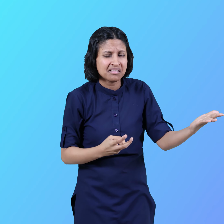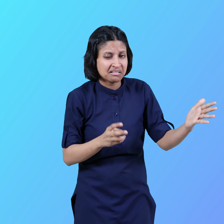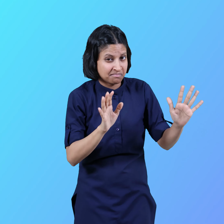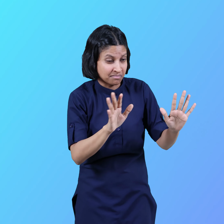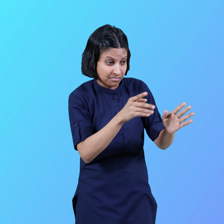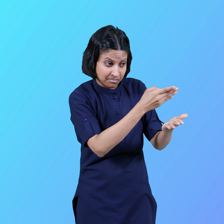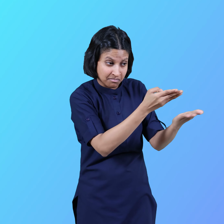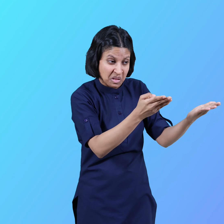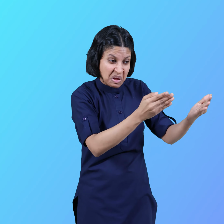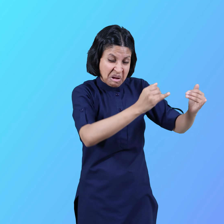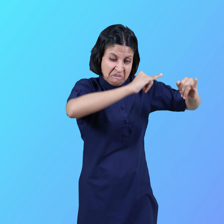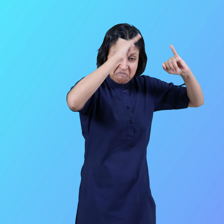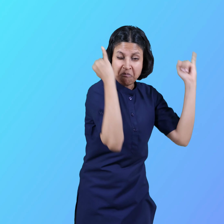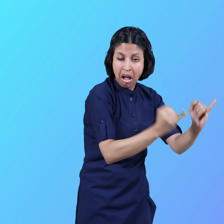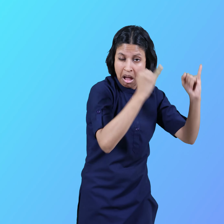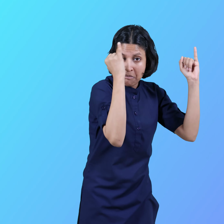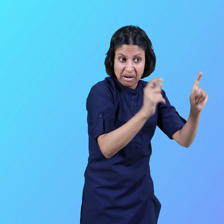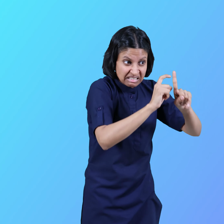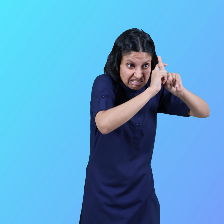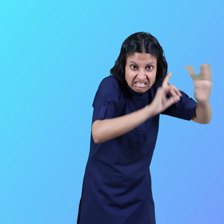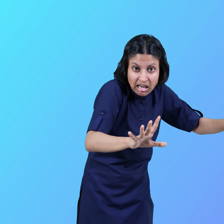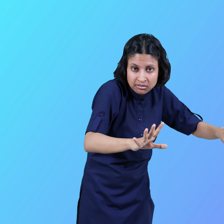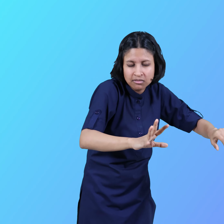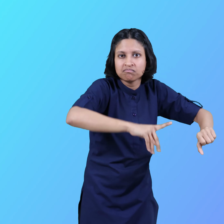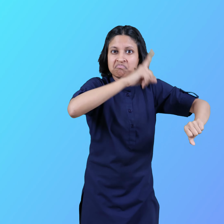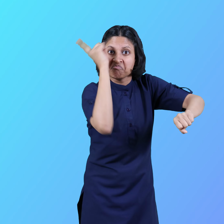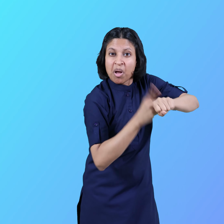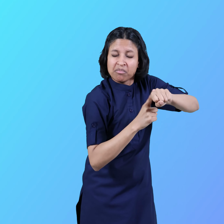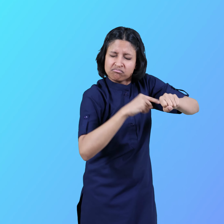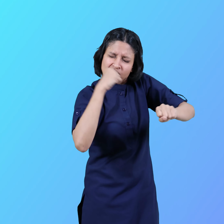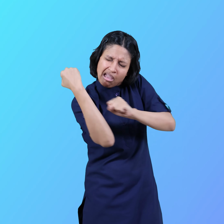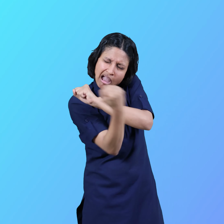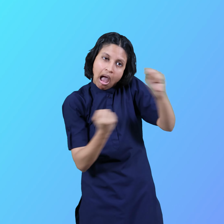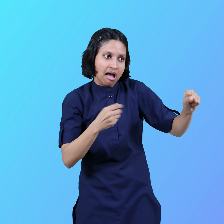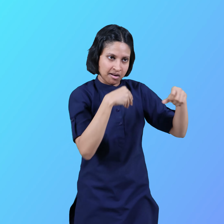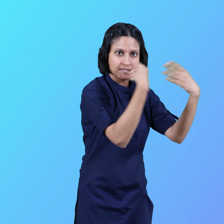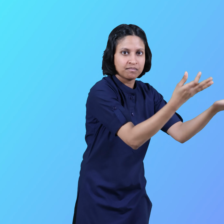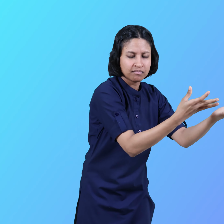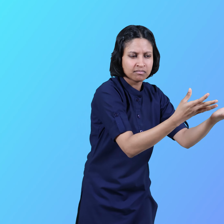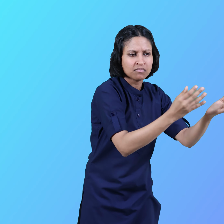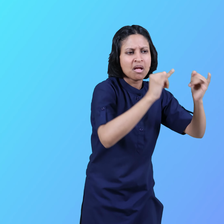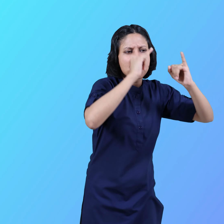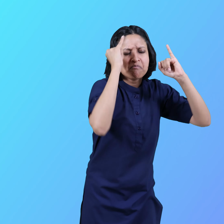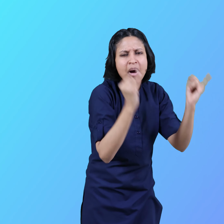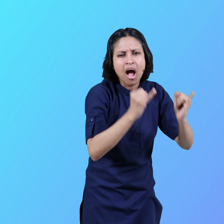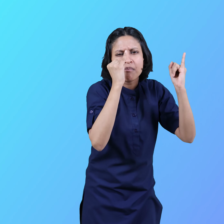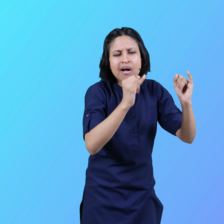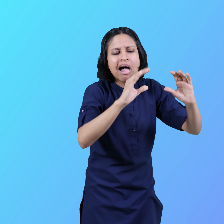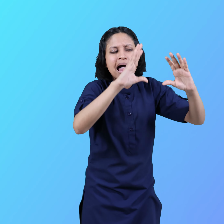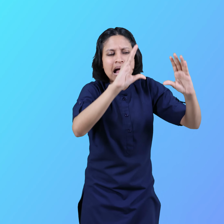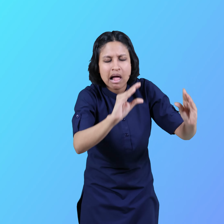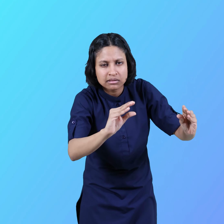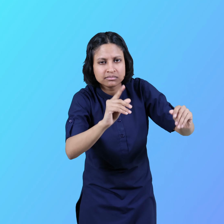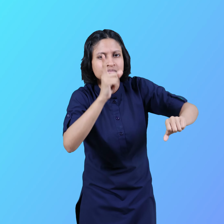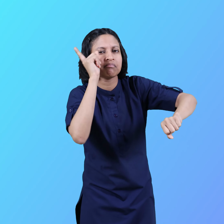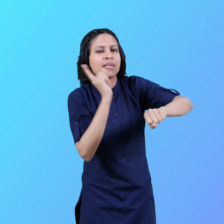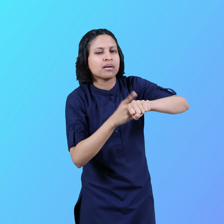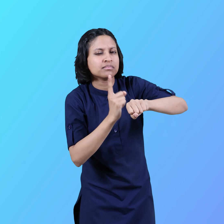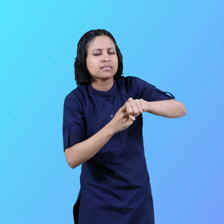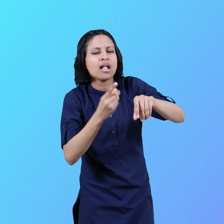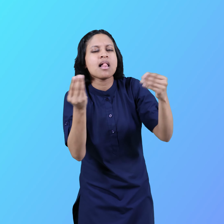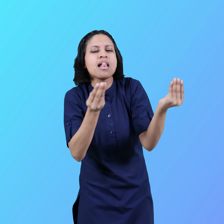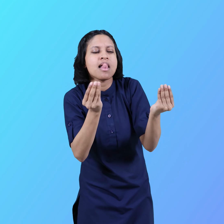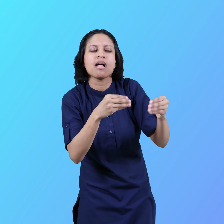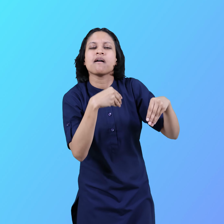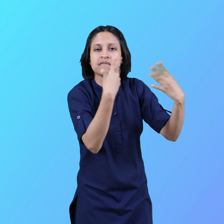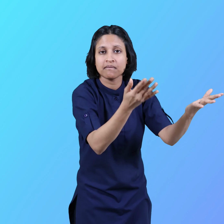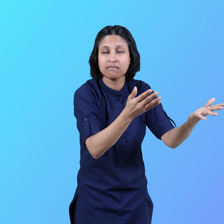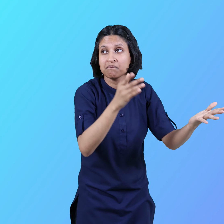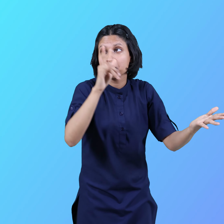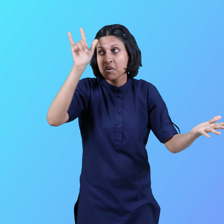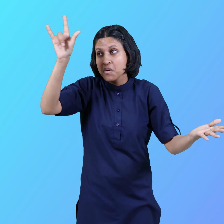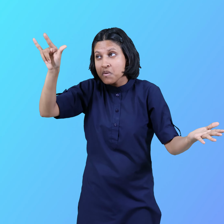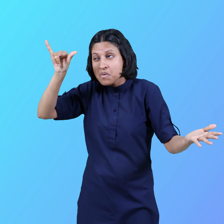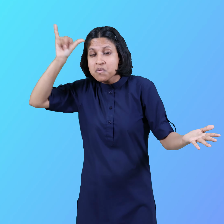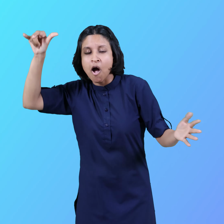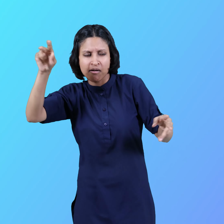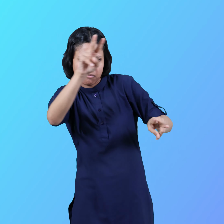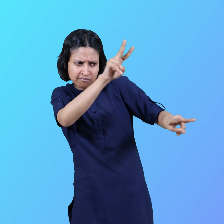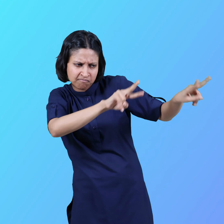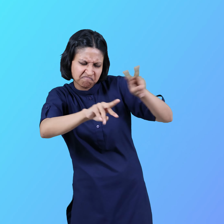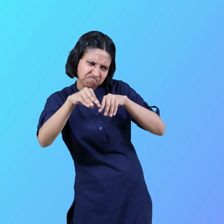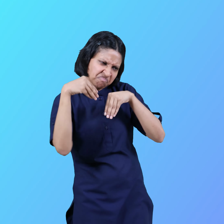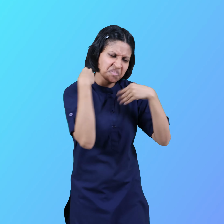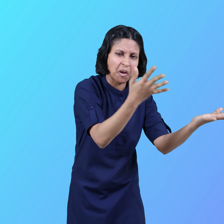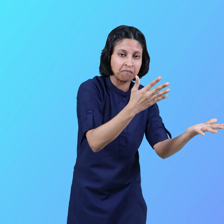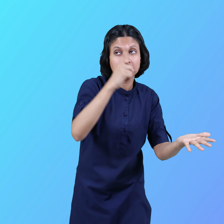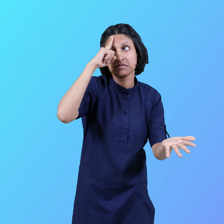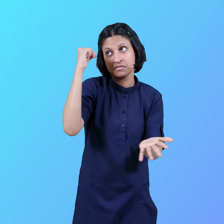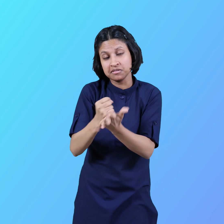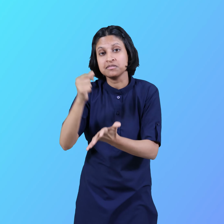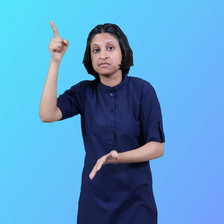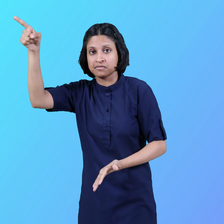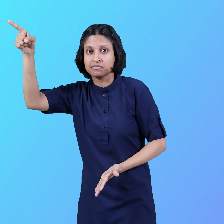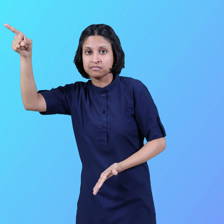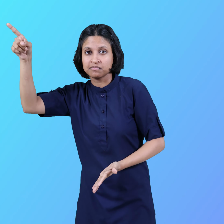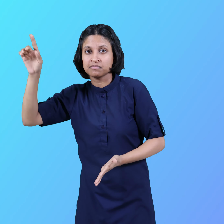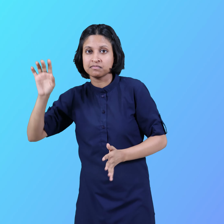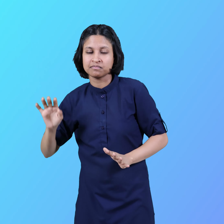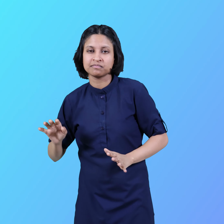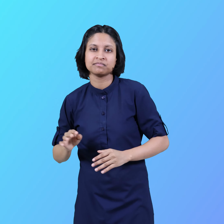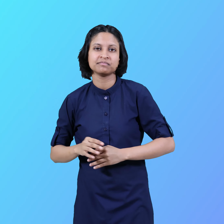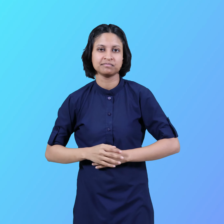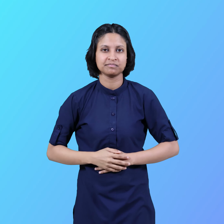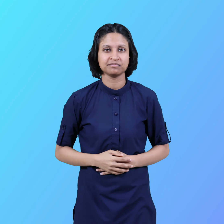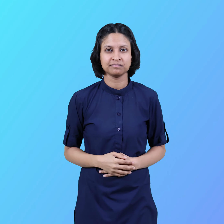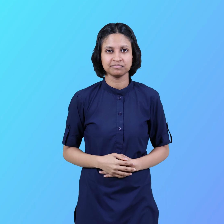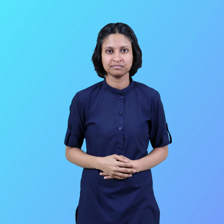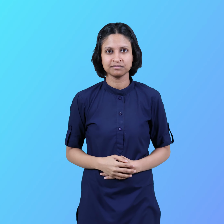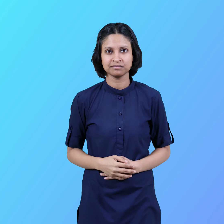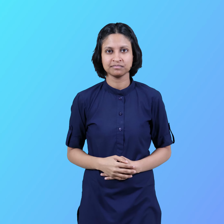May the LORD give them the punishment they deserve.”